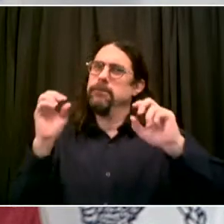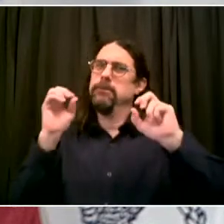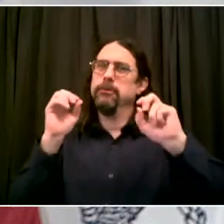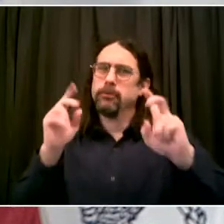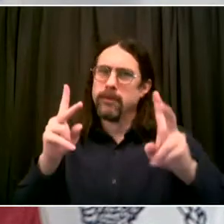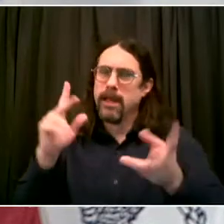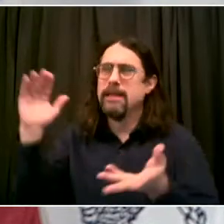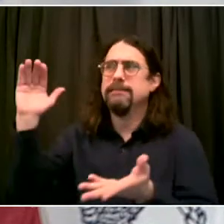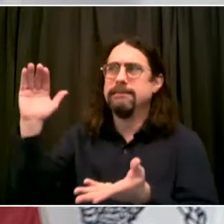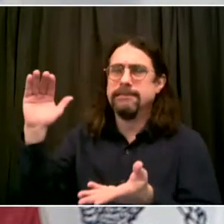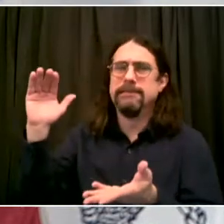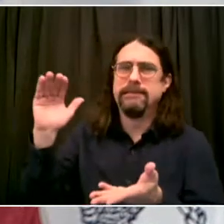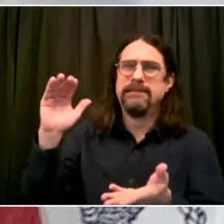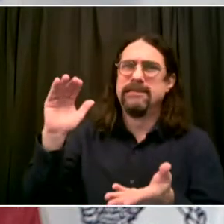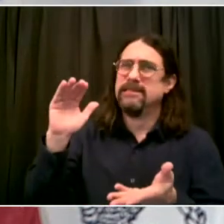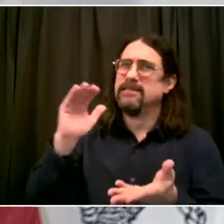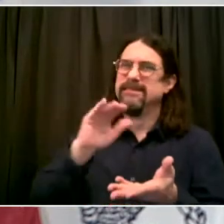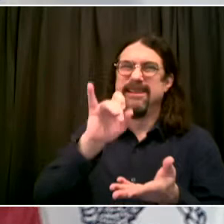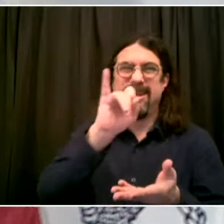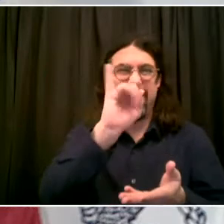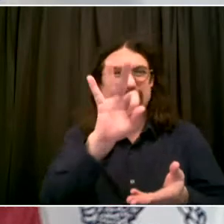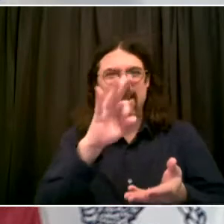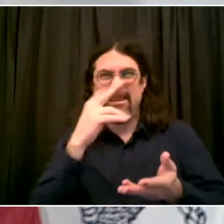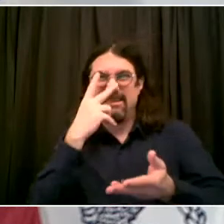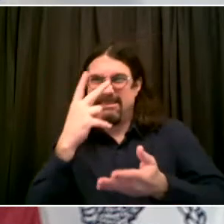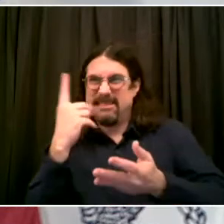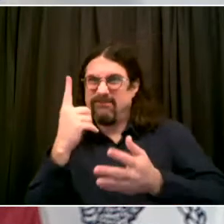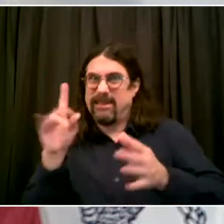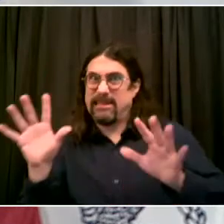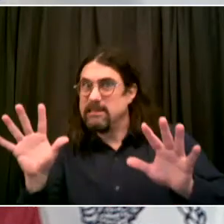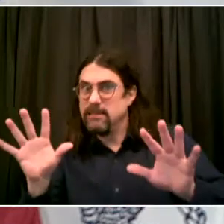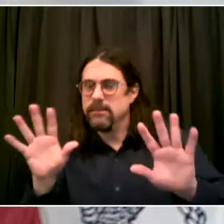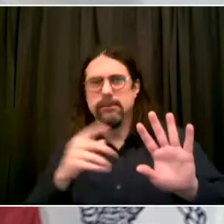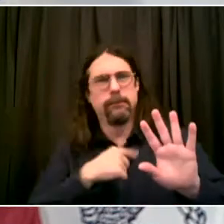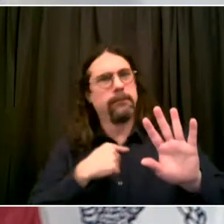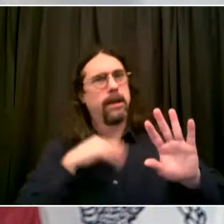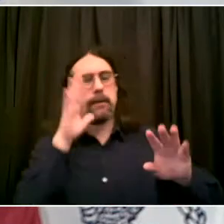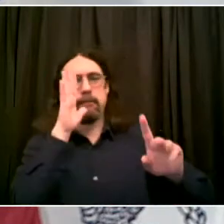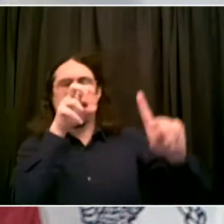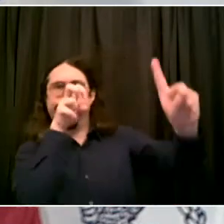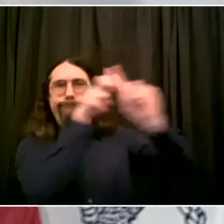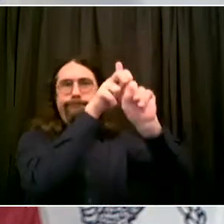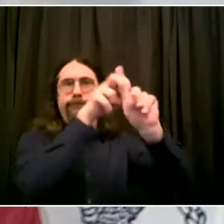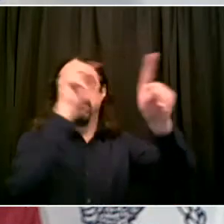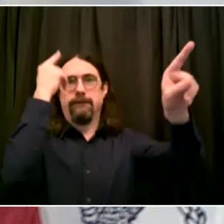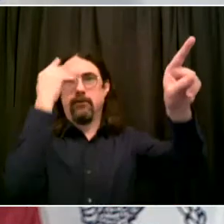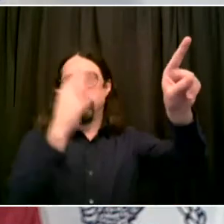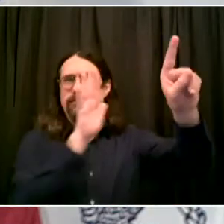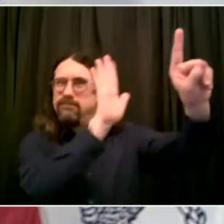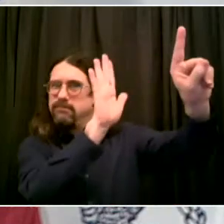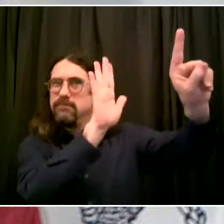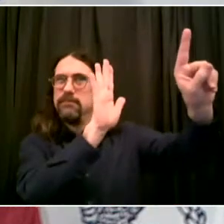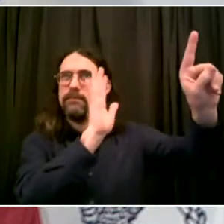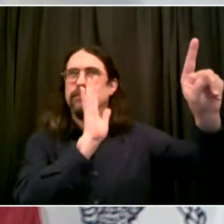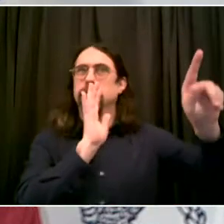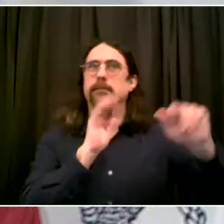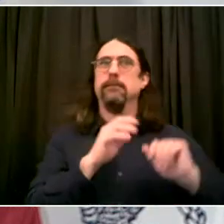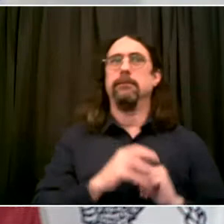WORKING, HAVING UNINTENDED COCOENSQQNUECECES W ARE GOING TO DO SOMETHING ABOUOUT IT. . UTB WHERE I WOULD NOT AGREE